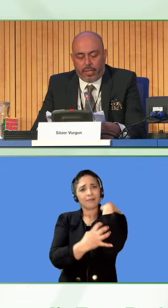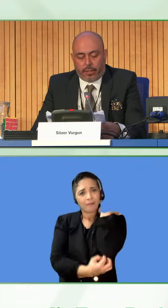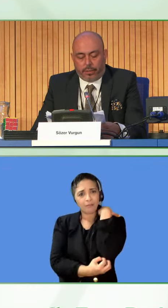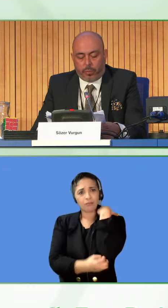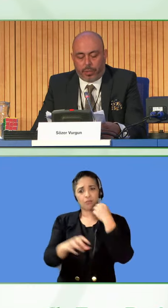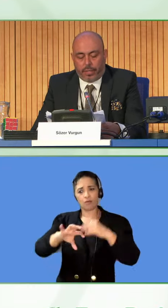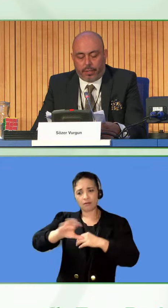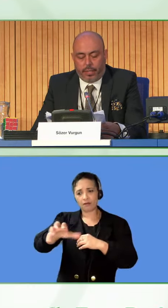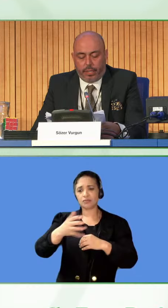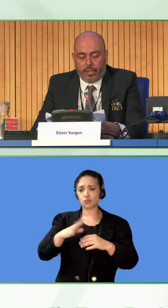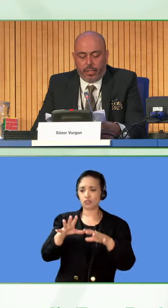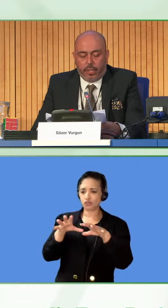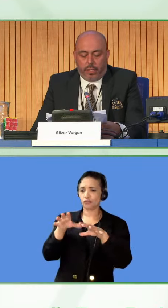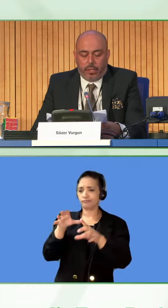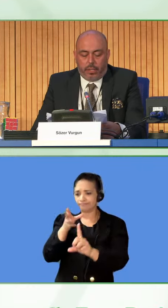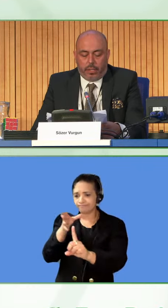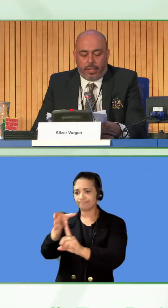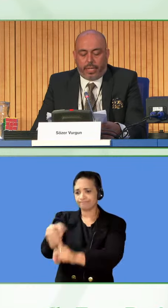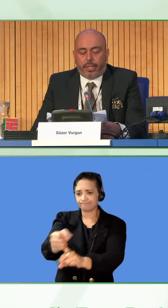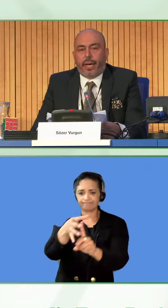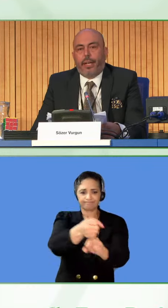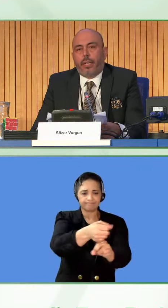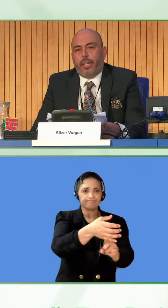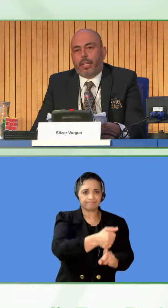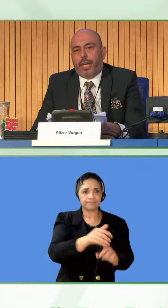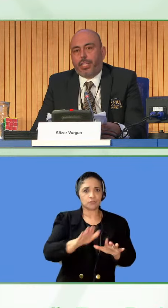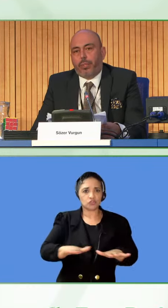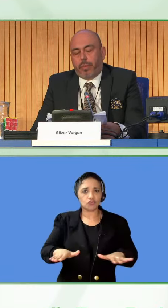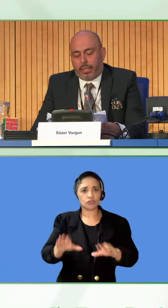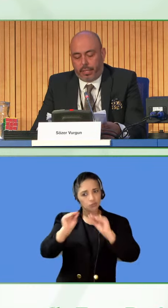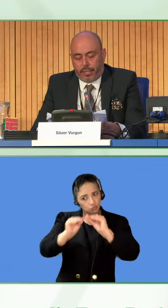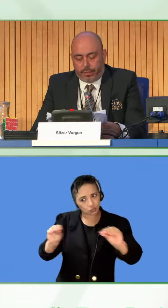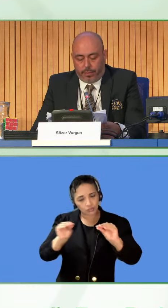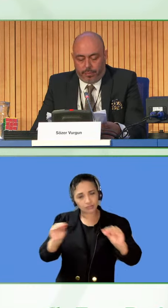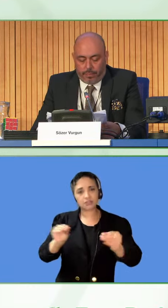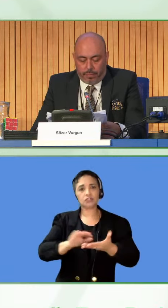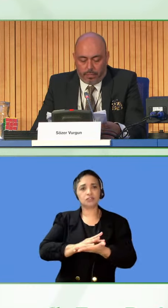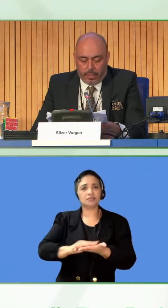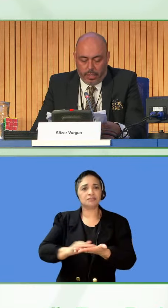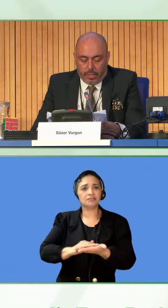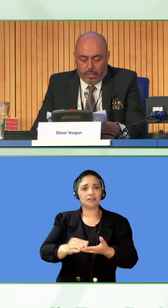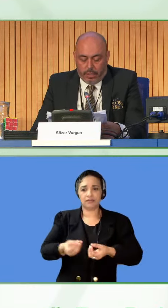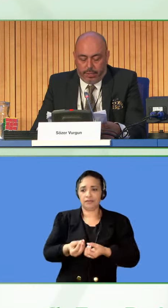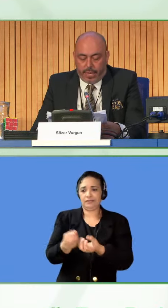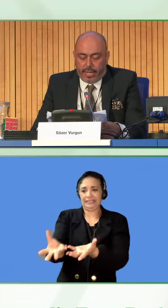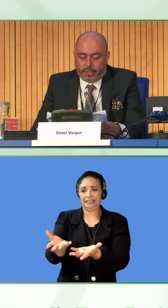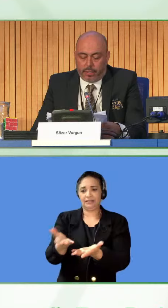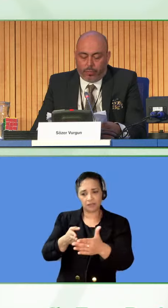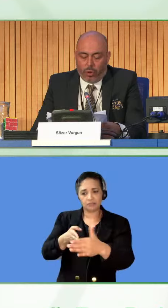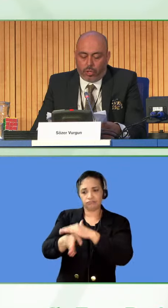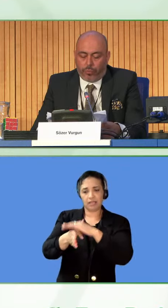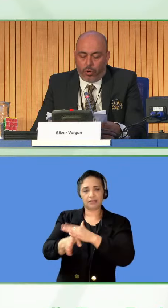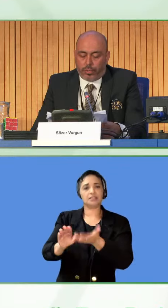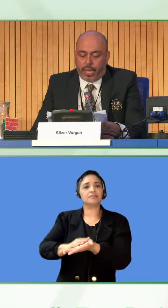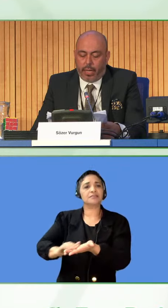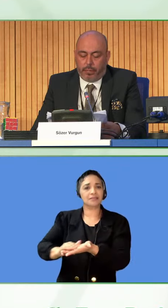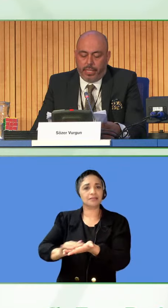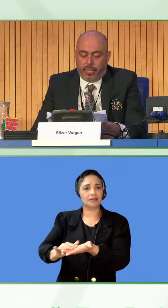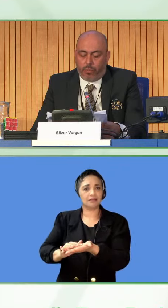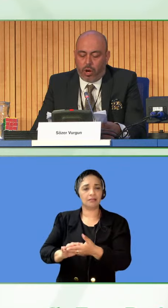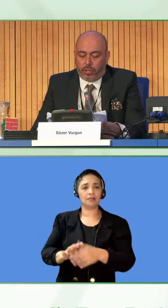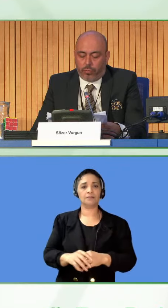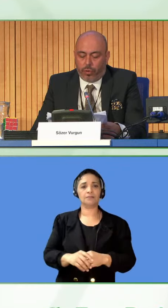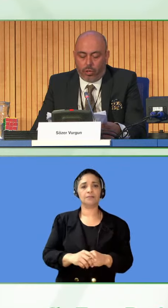And to provide tactile educational materials, design for the first time in the world, for